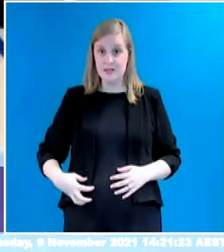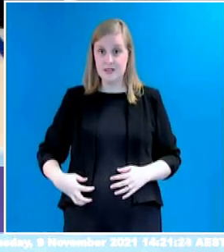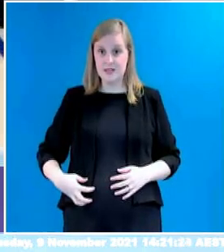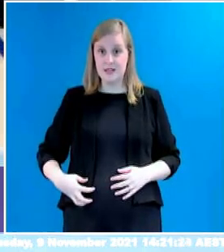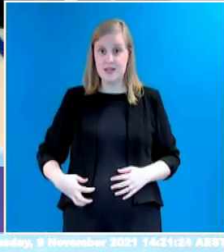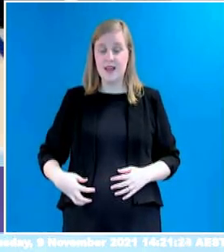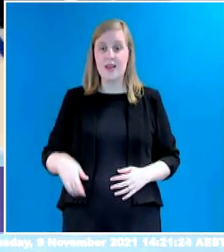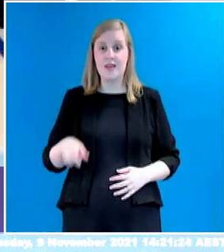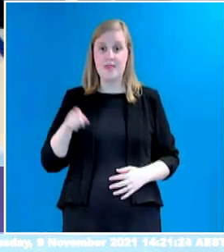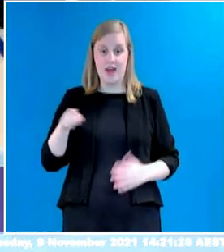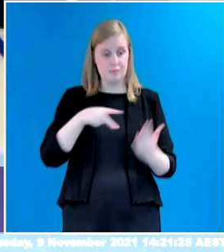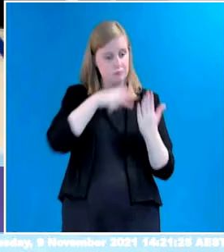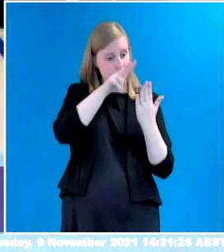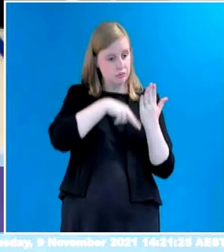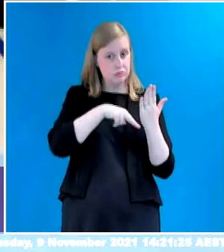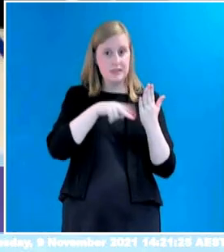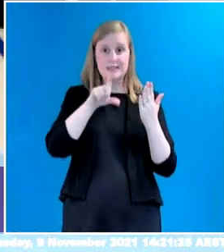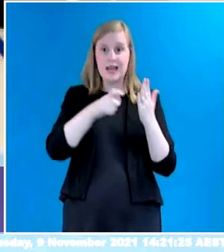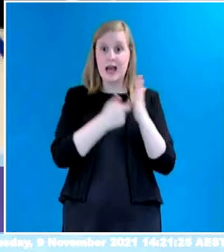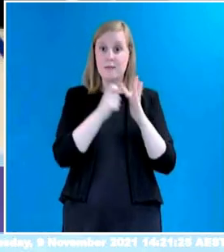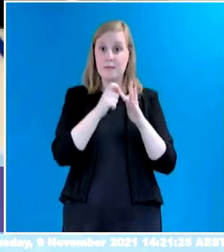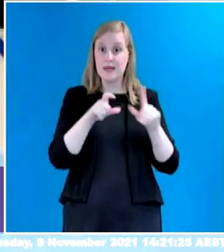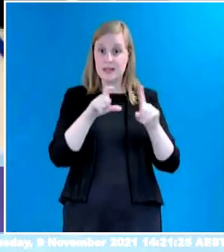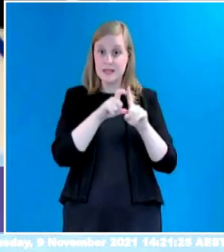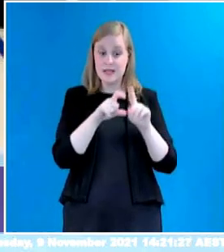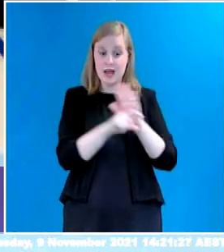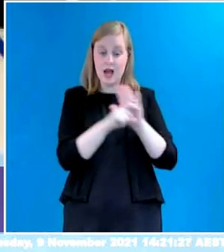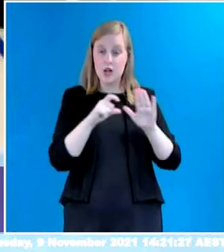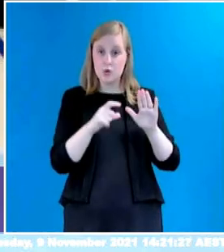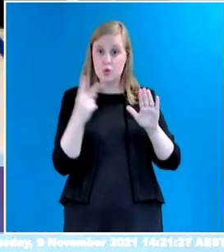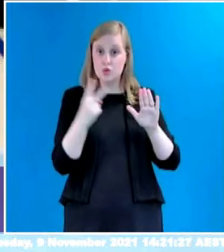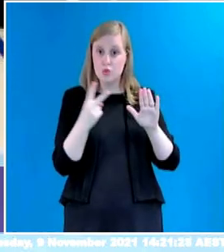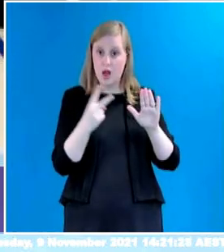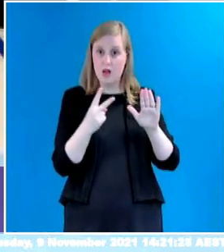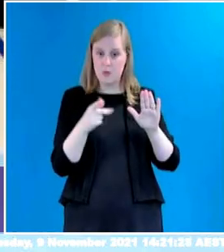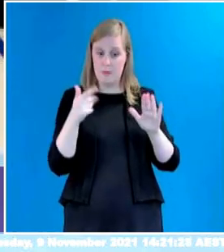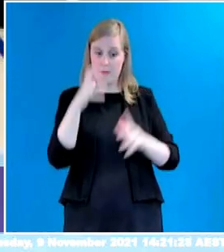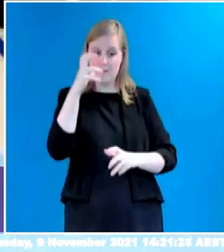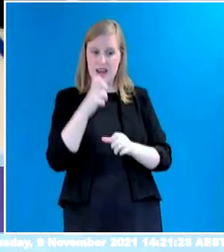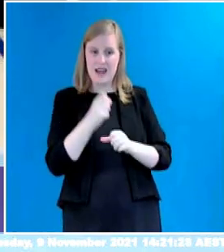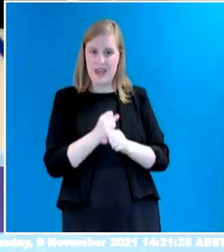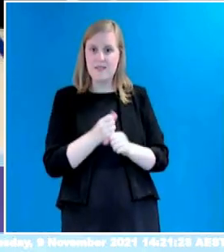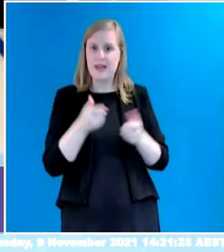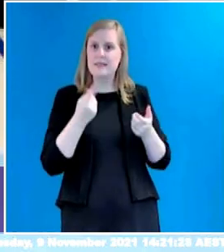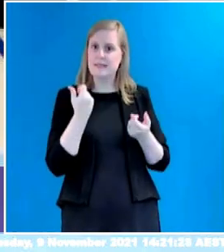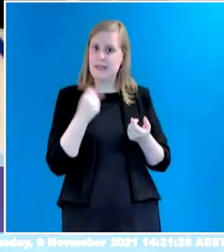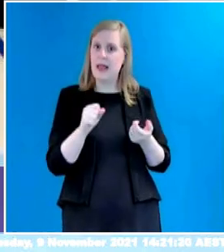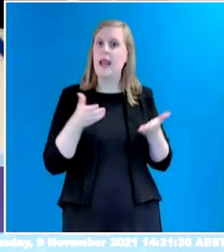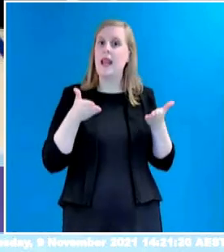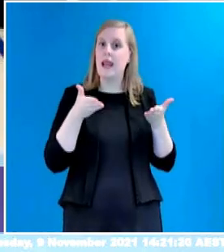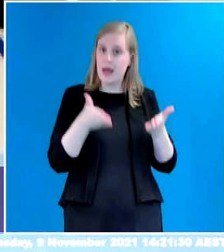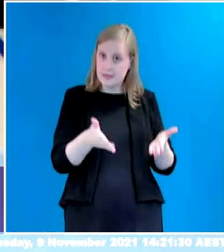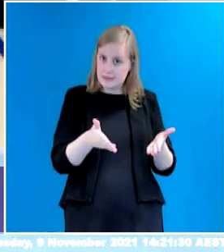12, does not prevent substituted decision-making in all circumstances.